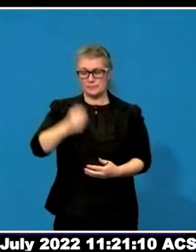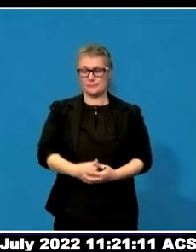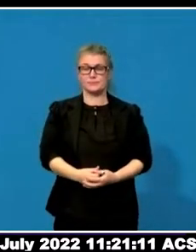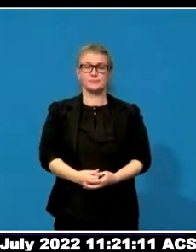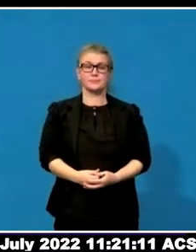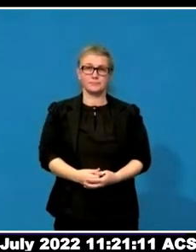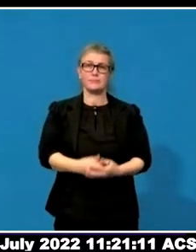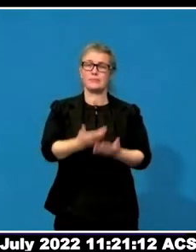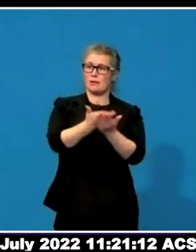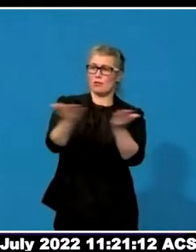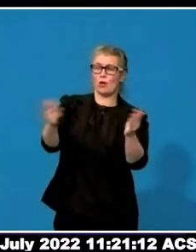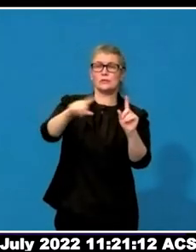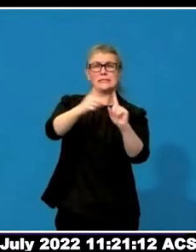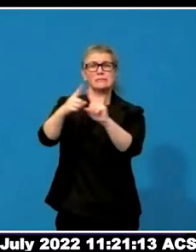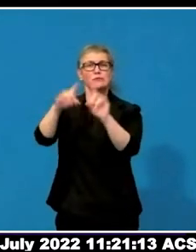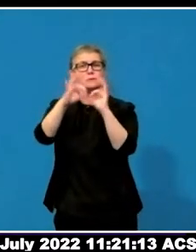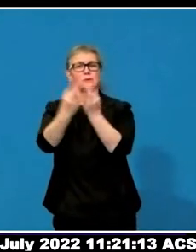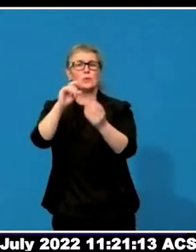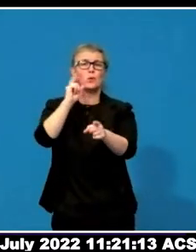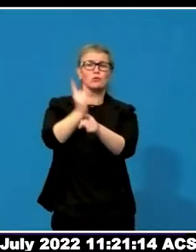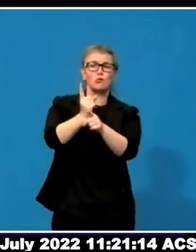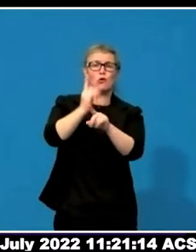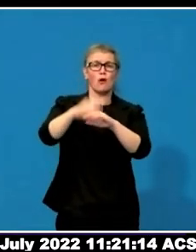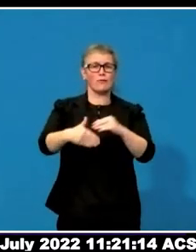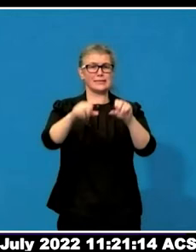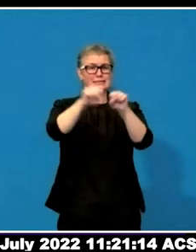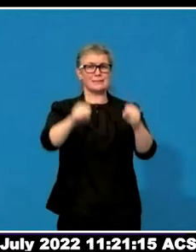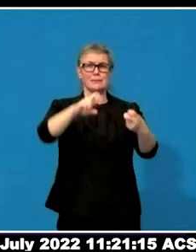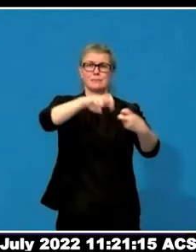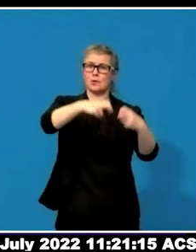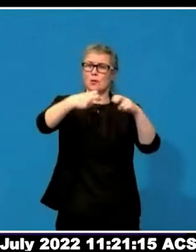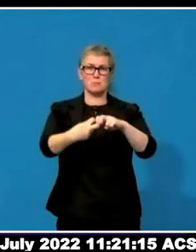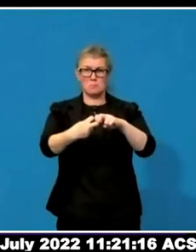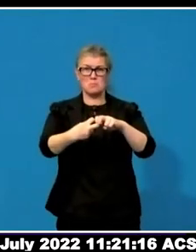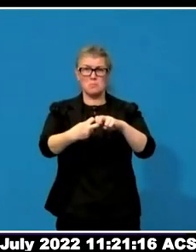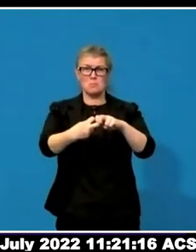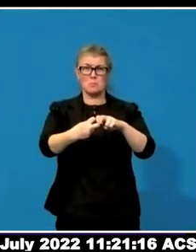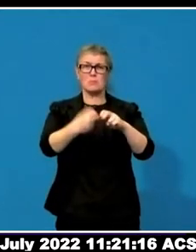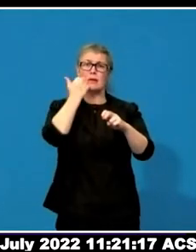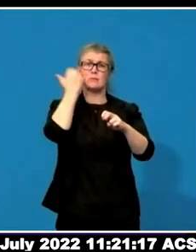prevent or discourage Aboriginal and Torres Strait Islanders people from accessing the